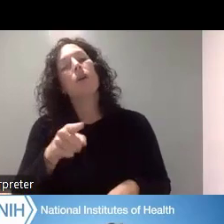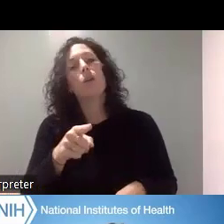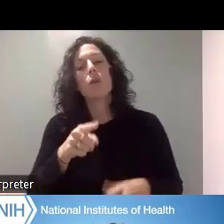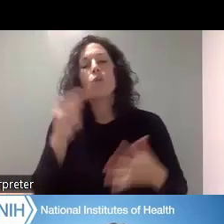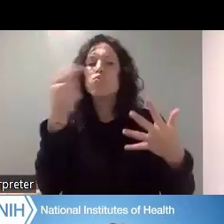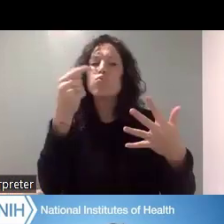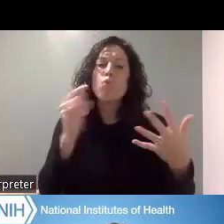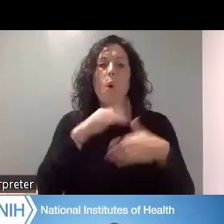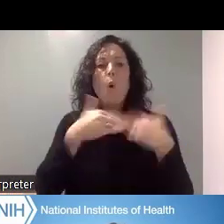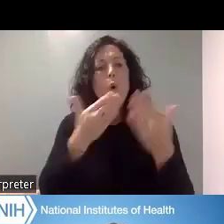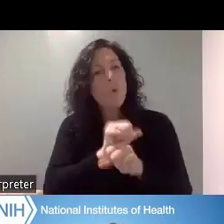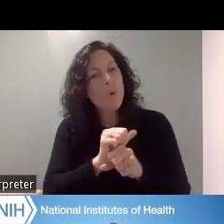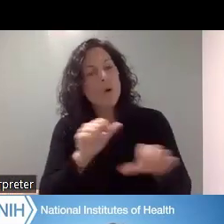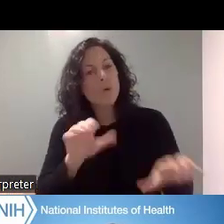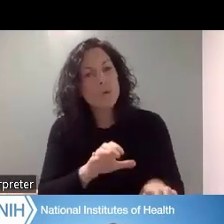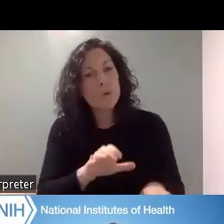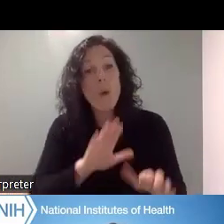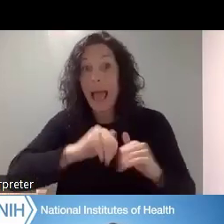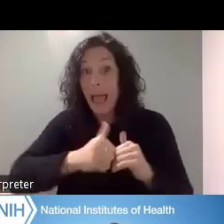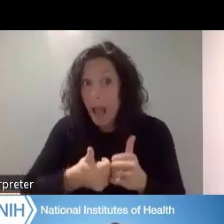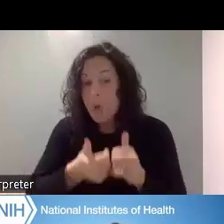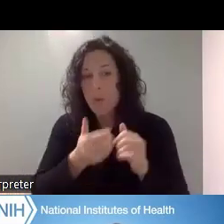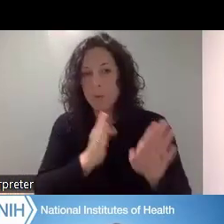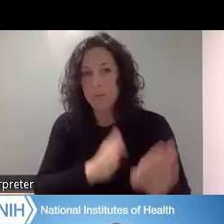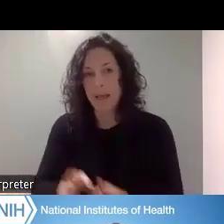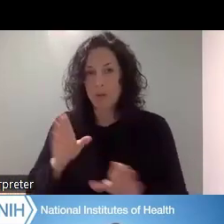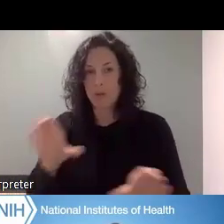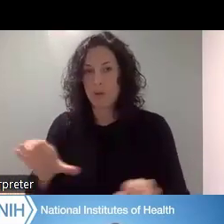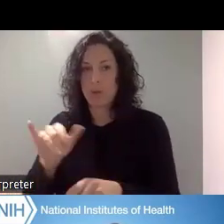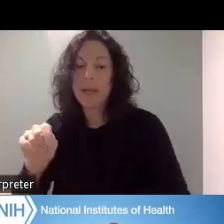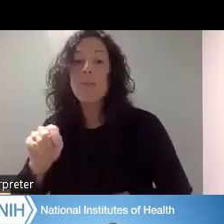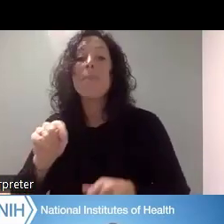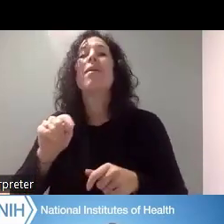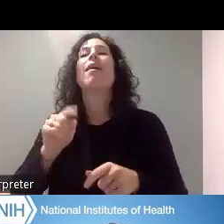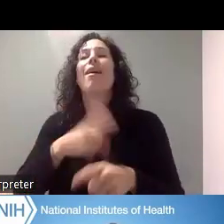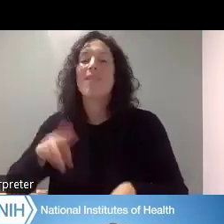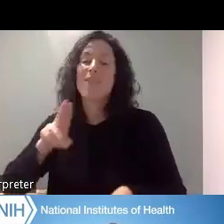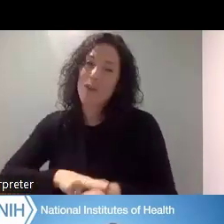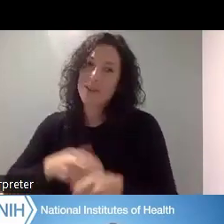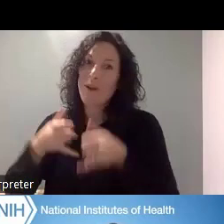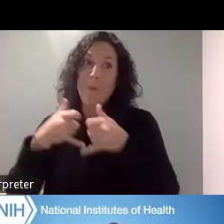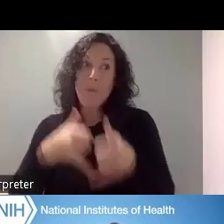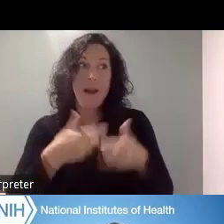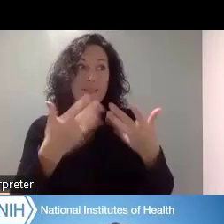and how you plan to do that. But of course, once the award is made, there are always going to be changes along the way,